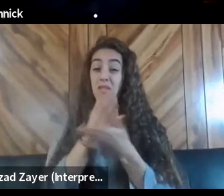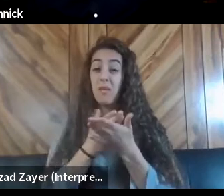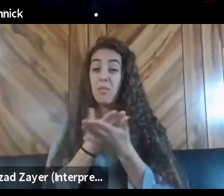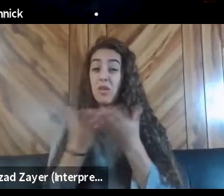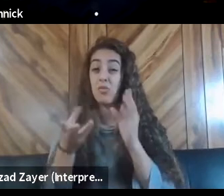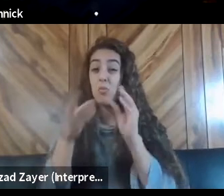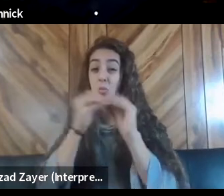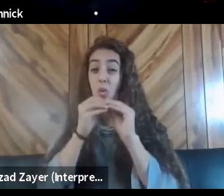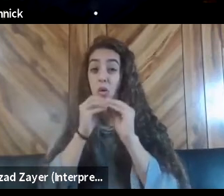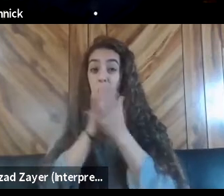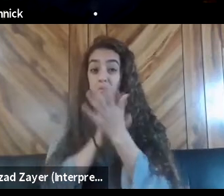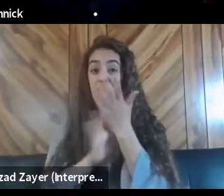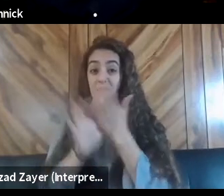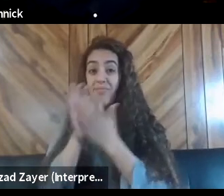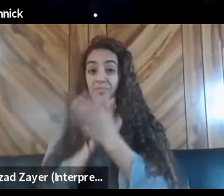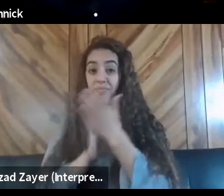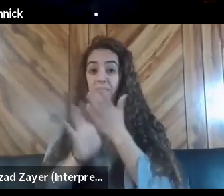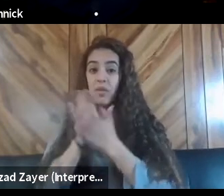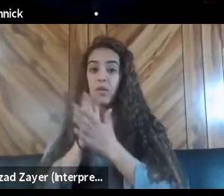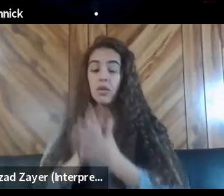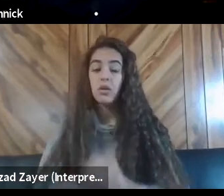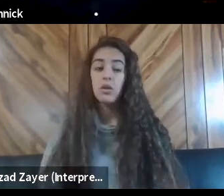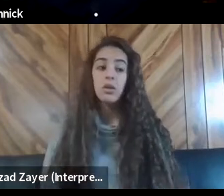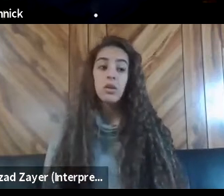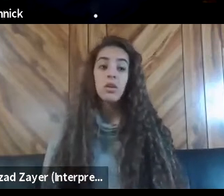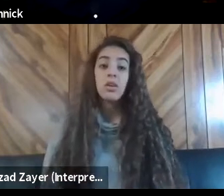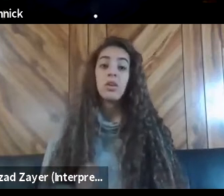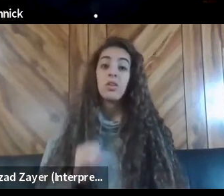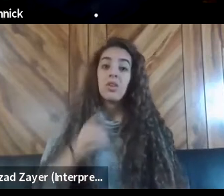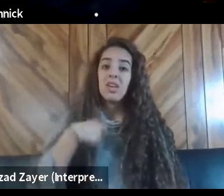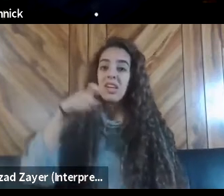getting him to be more open and while following guidelines and